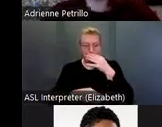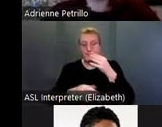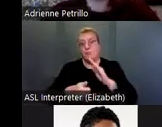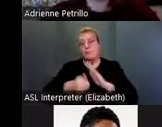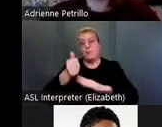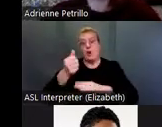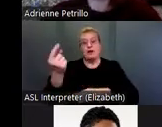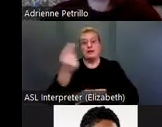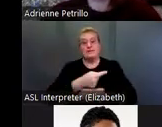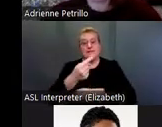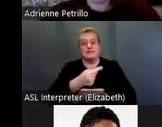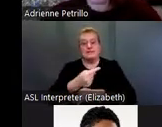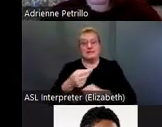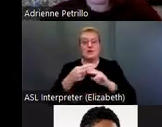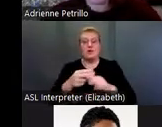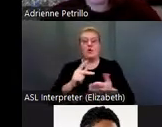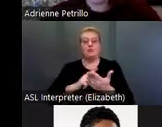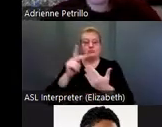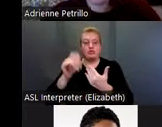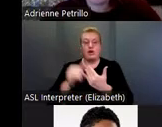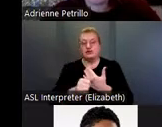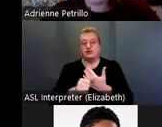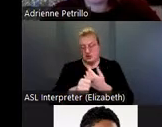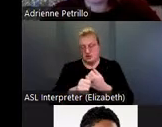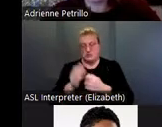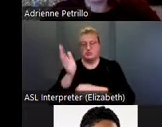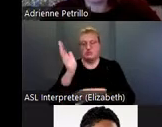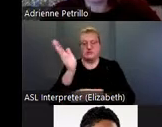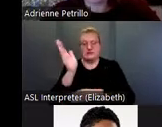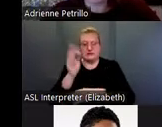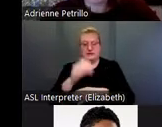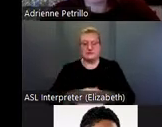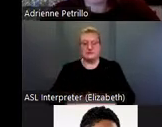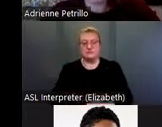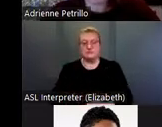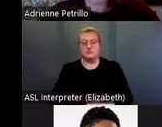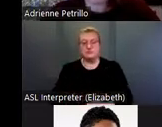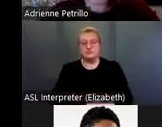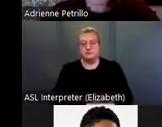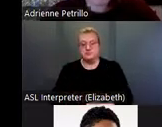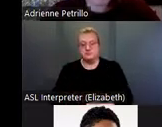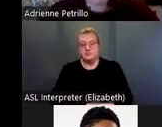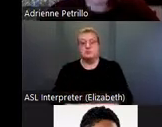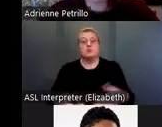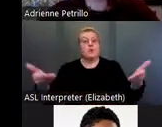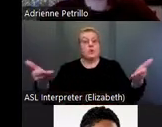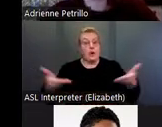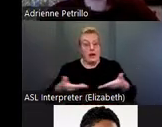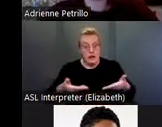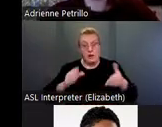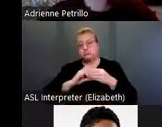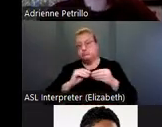of what we call project presentations. So after a welcome from some special guests,